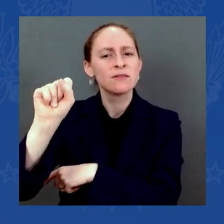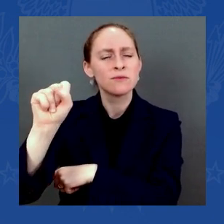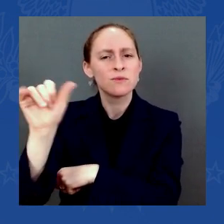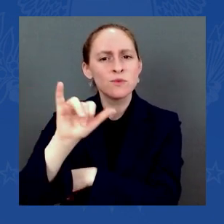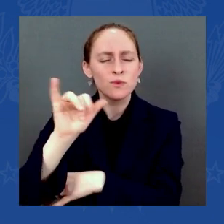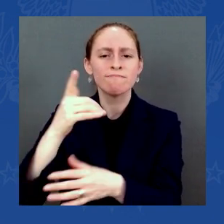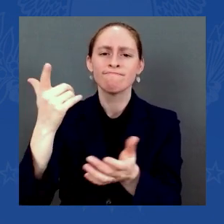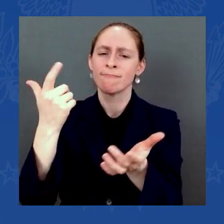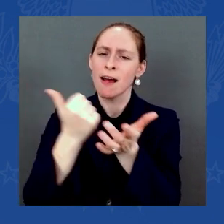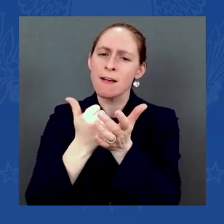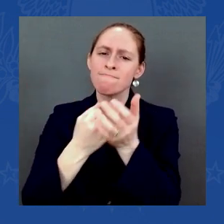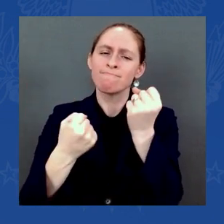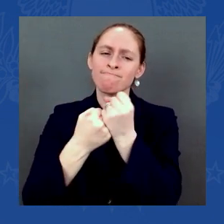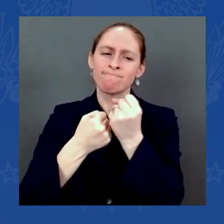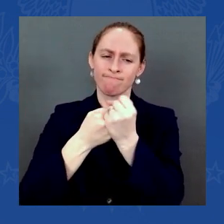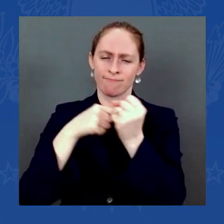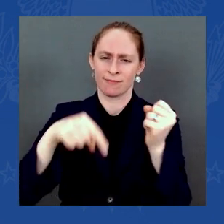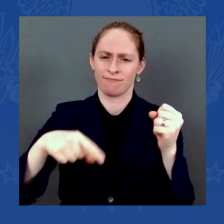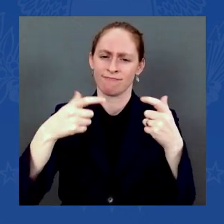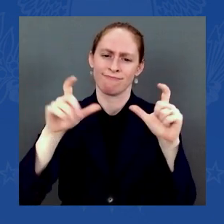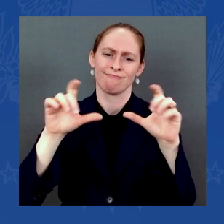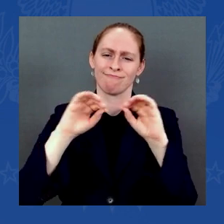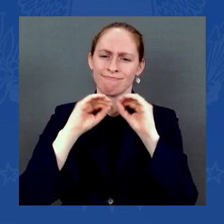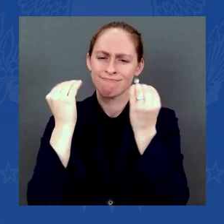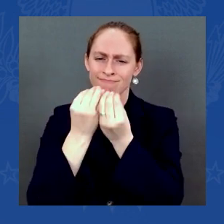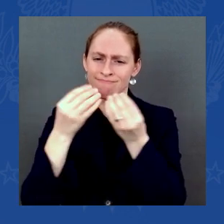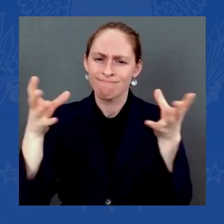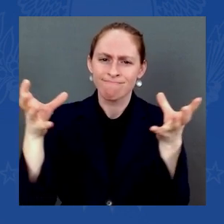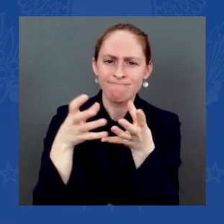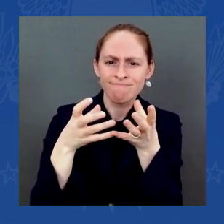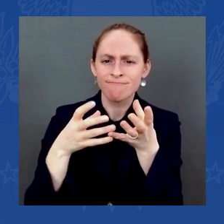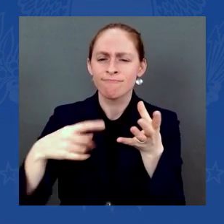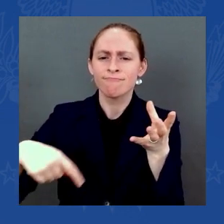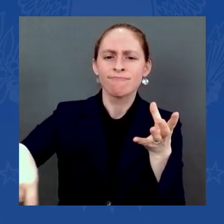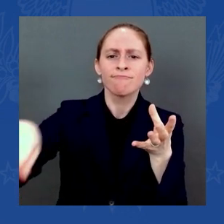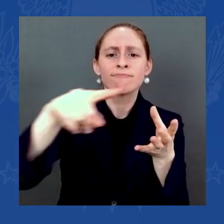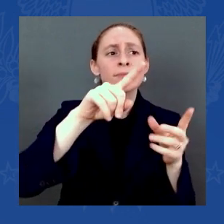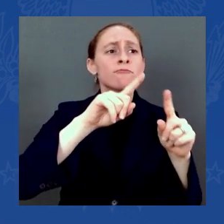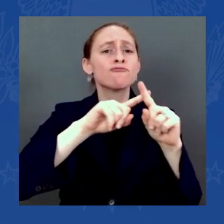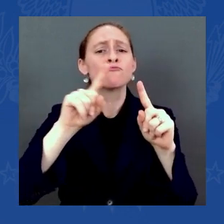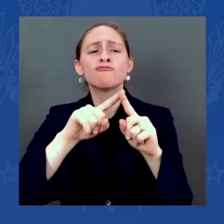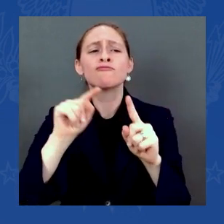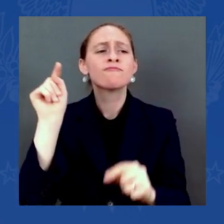and Sandy Morris, joined by caregivers like Deb Paust,